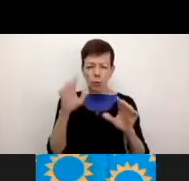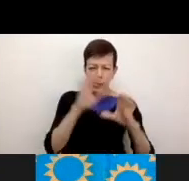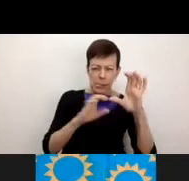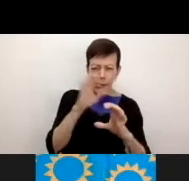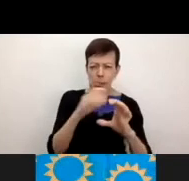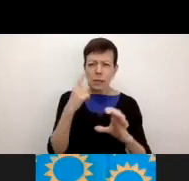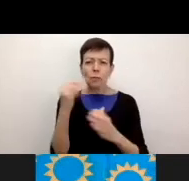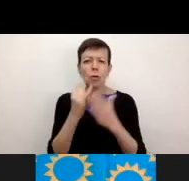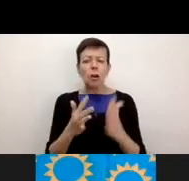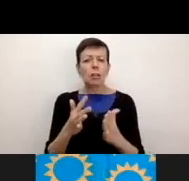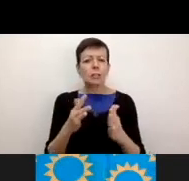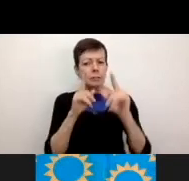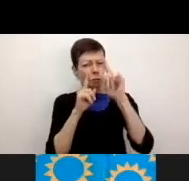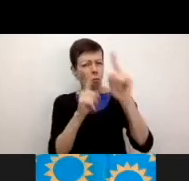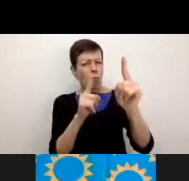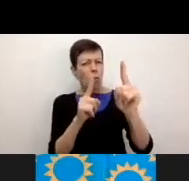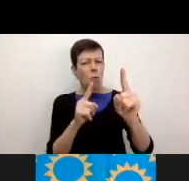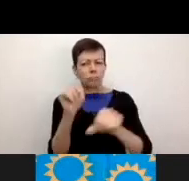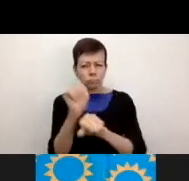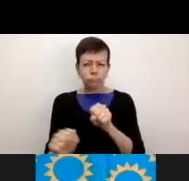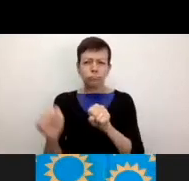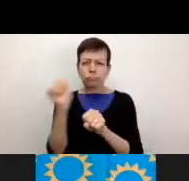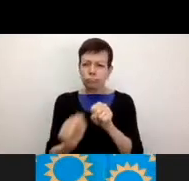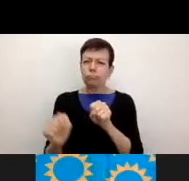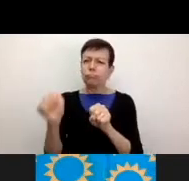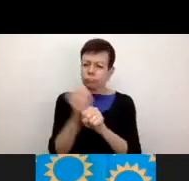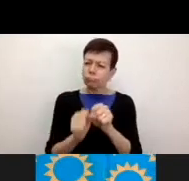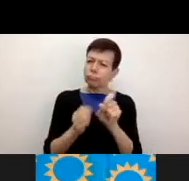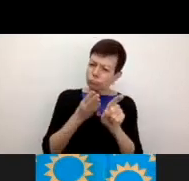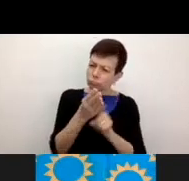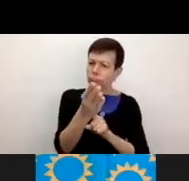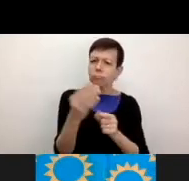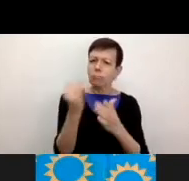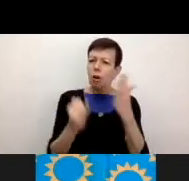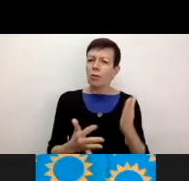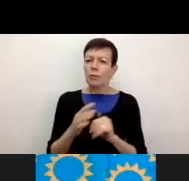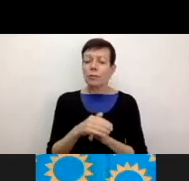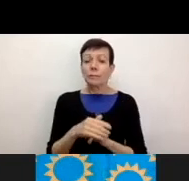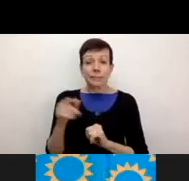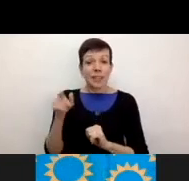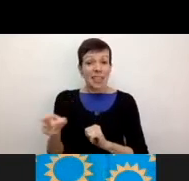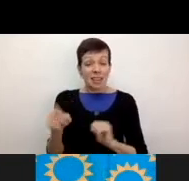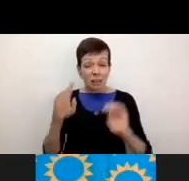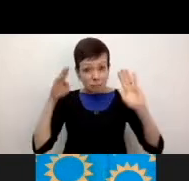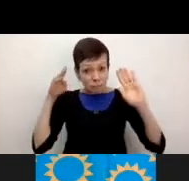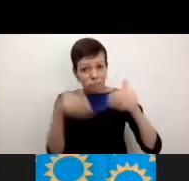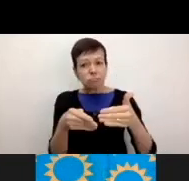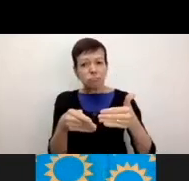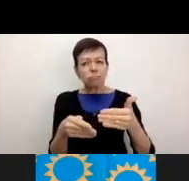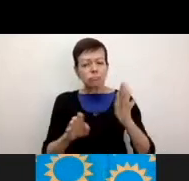And that really just means artists who are pursuing a career, are investing in their own development as an artist.